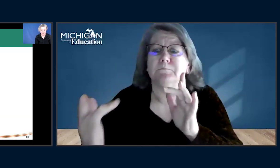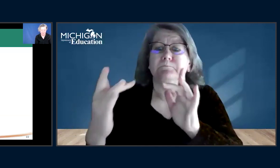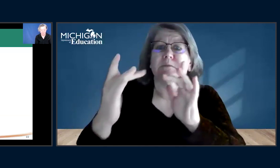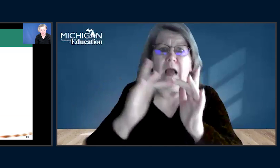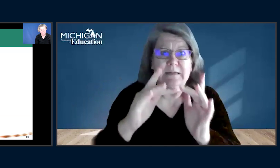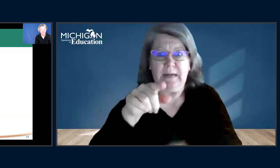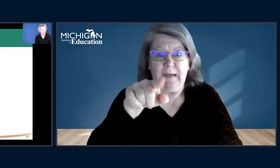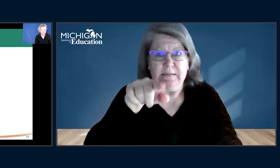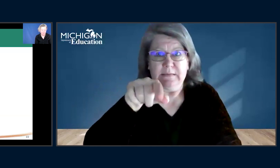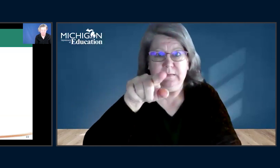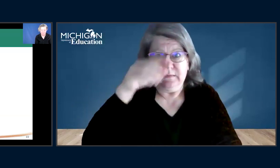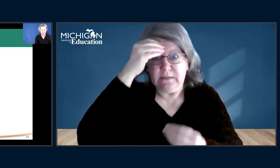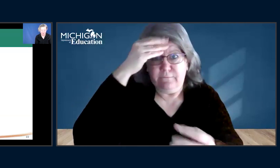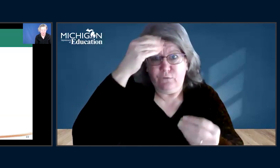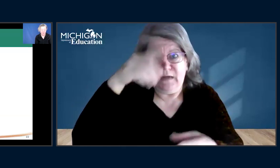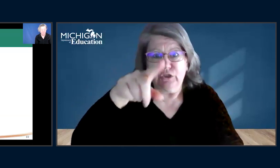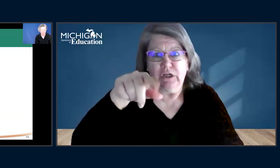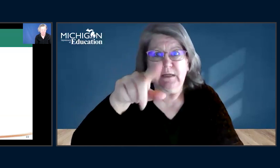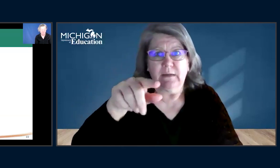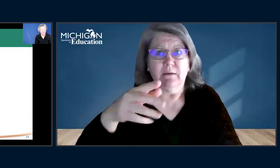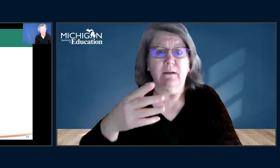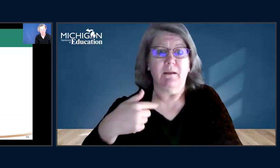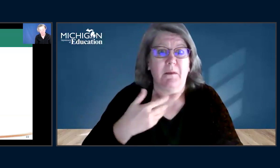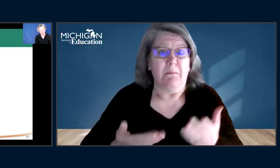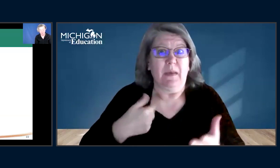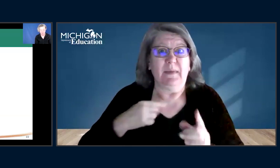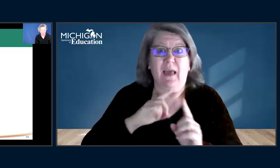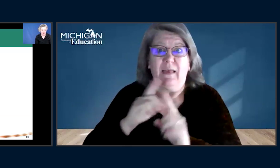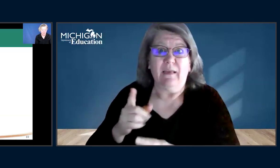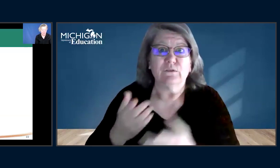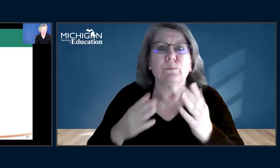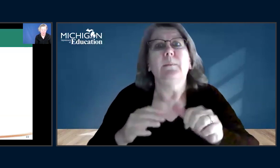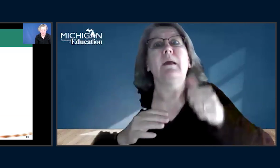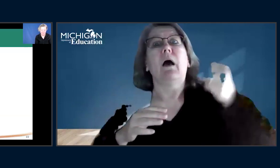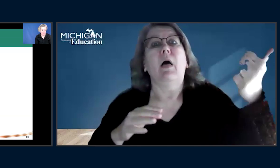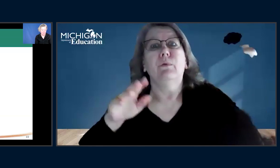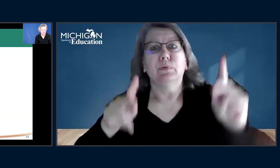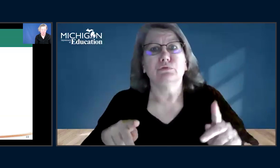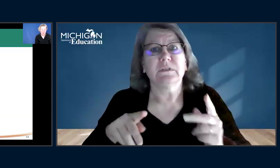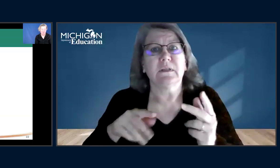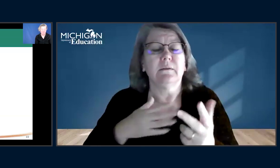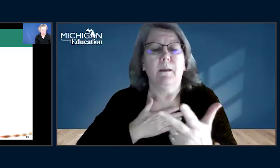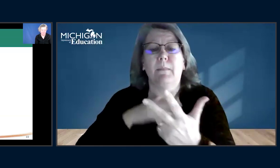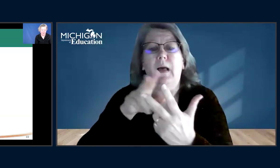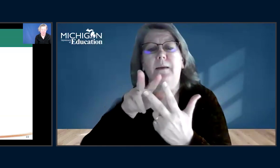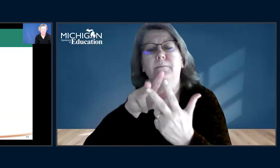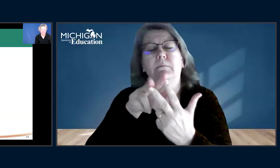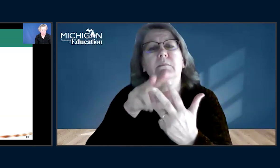of contacting parents. So suppose someone were to call the information line like I've showed you here, and perhaps, you know, another person